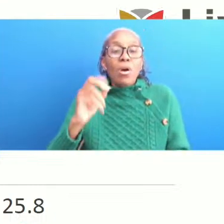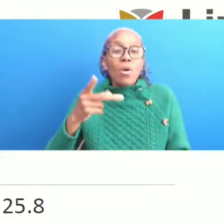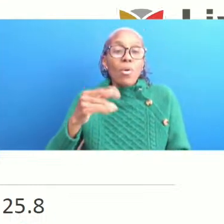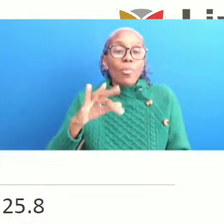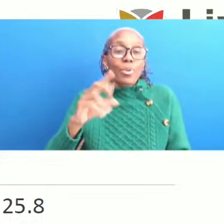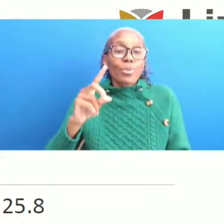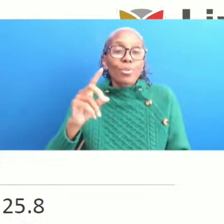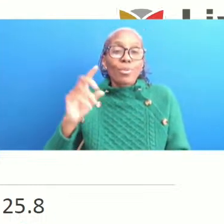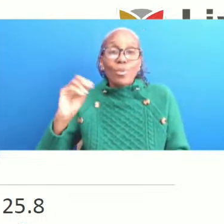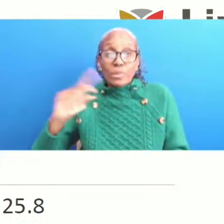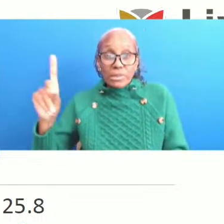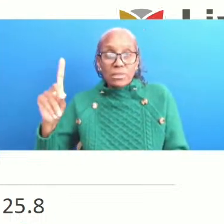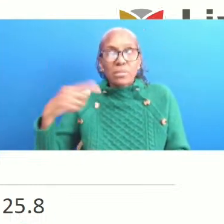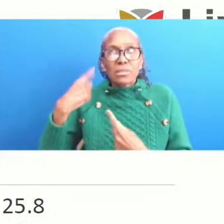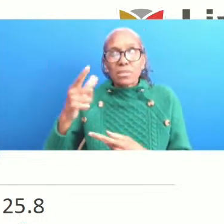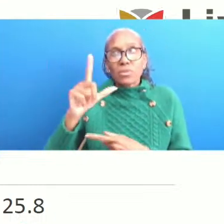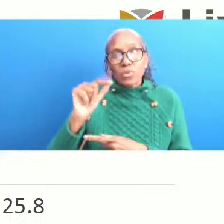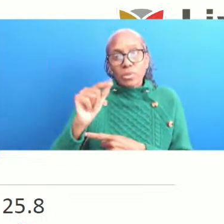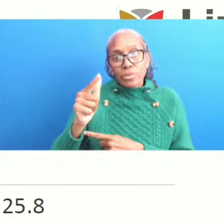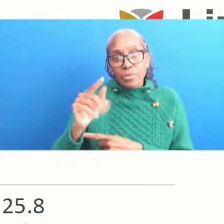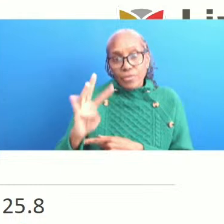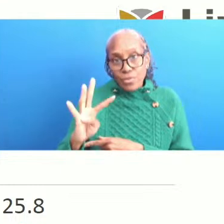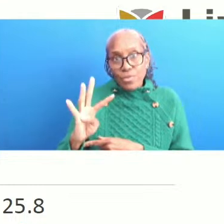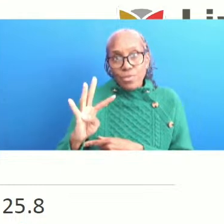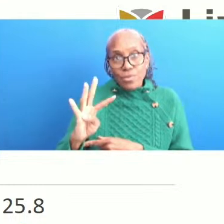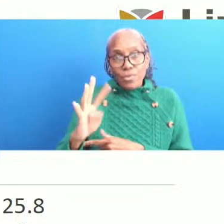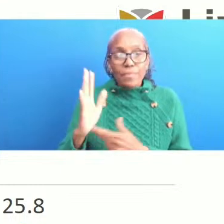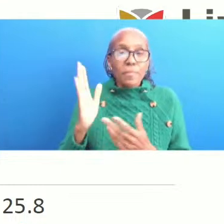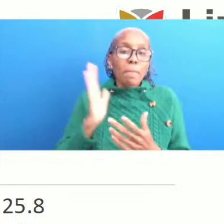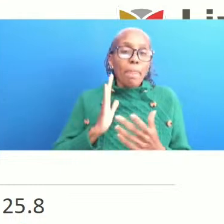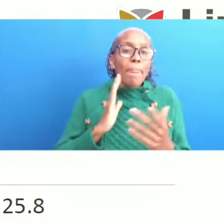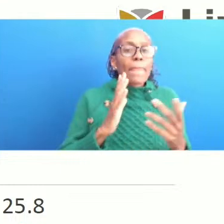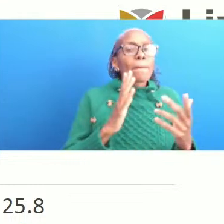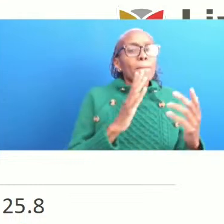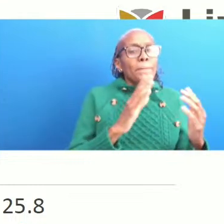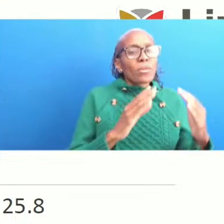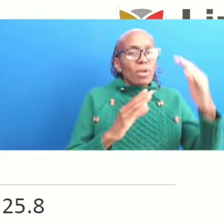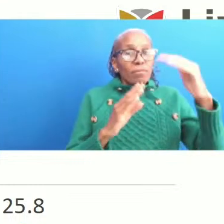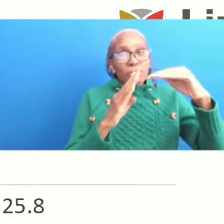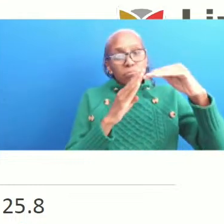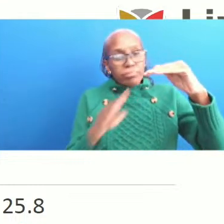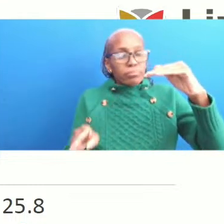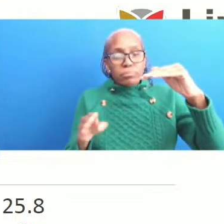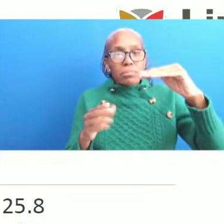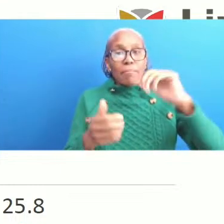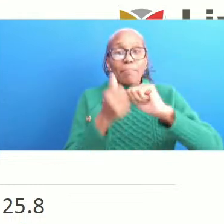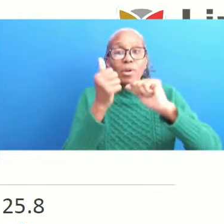WE HAVE SEEN A DECLINE IN OUR OPIATE OVERDOSES.